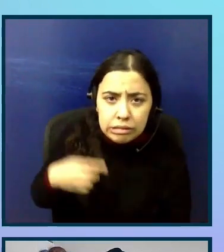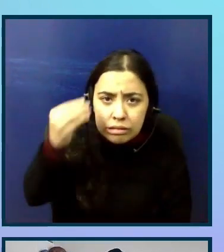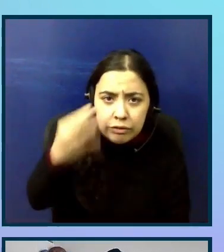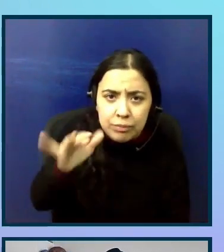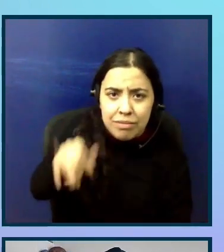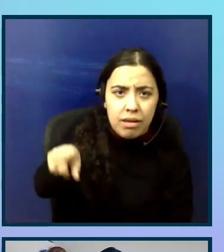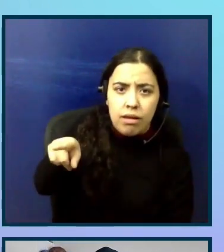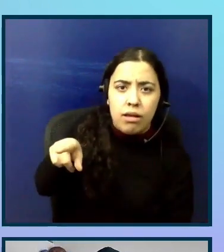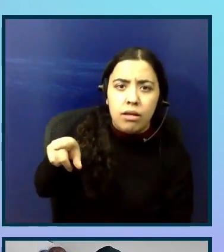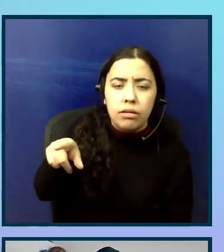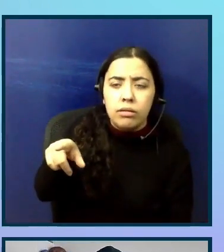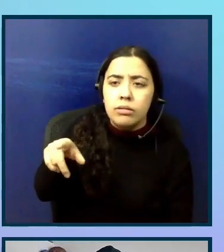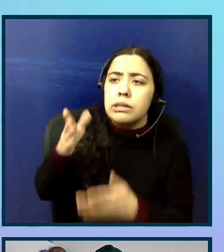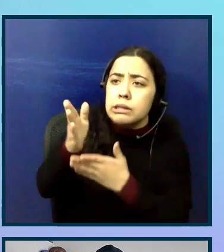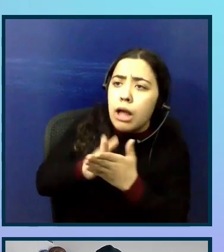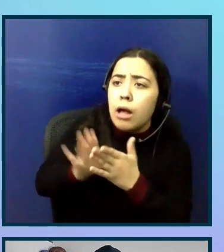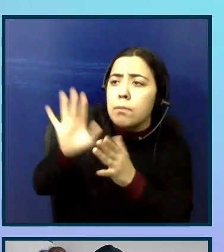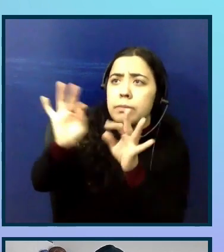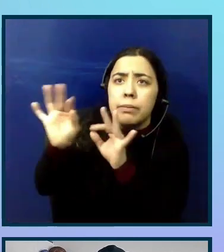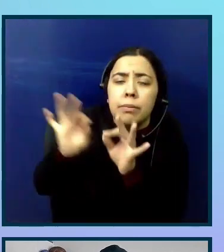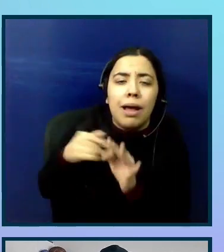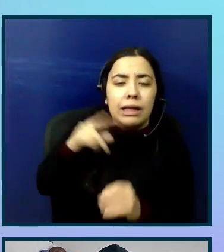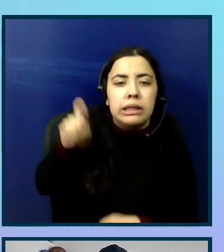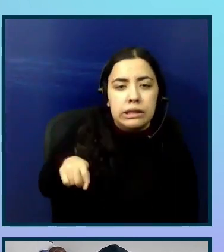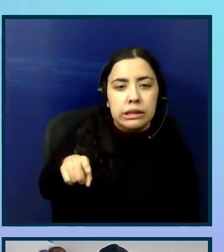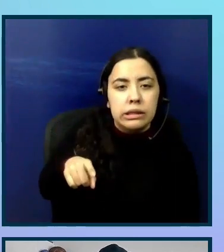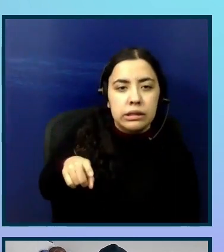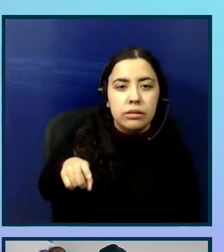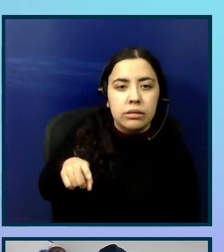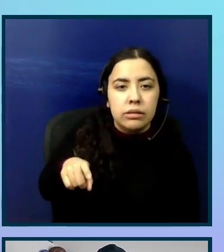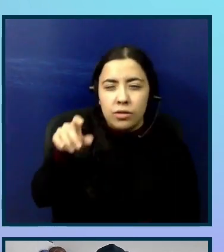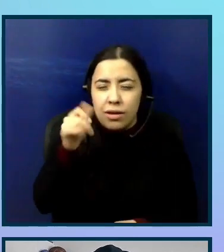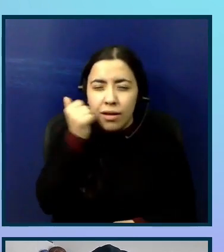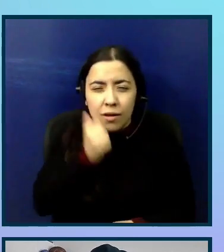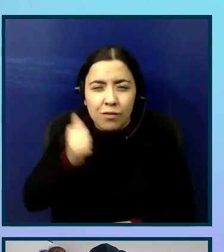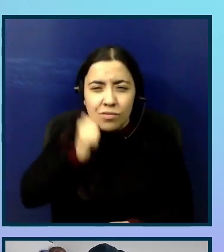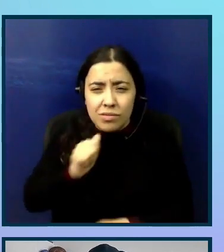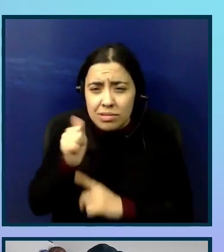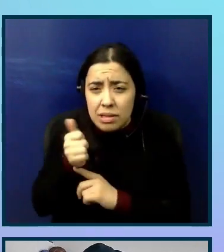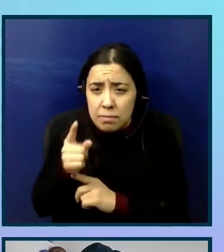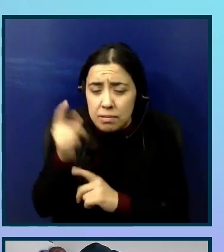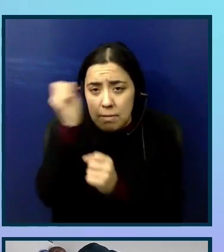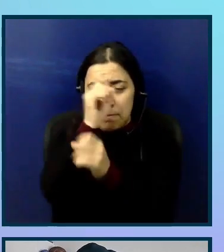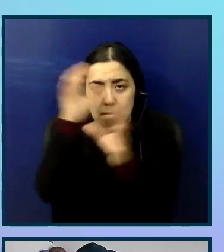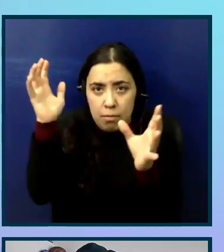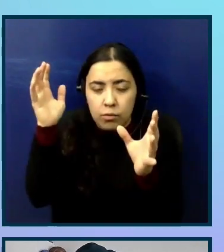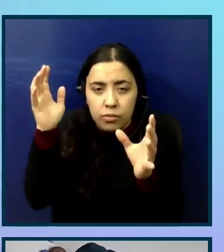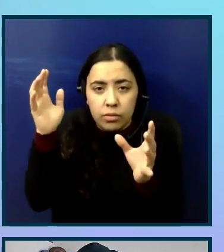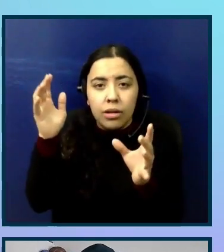So this builds an accessibility foundation 10 minutes of day of things that are specific to developers needs,